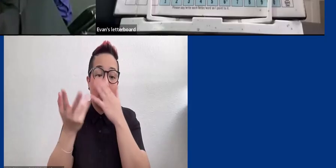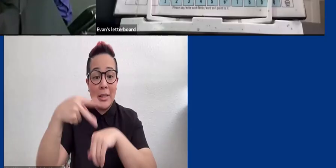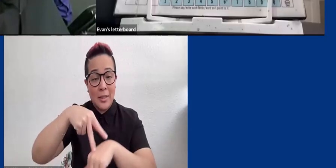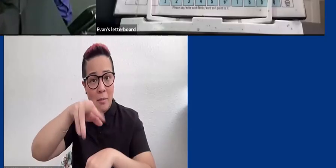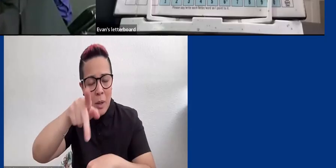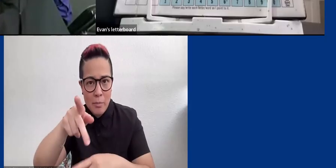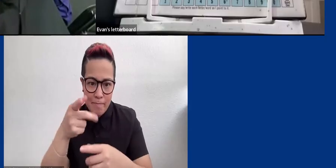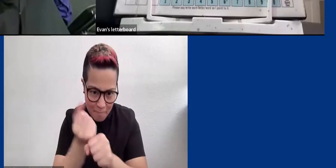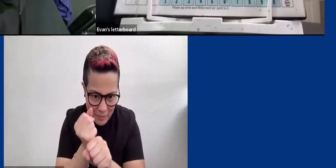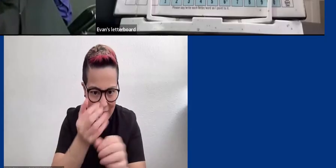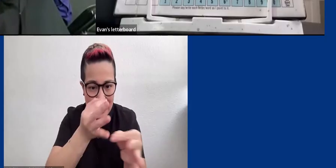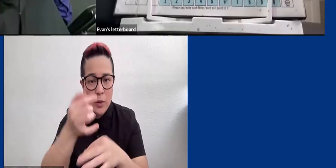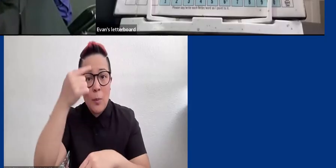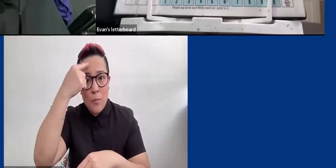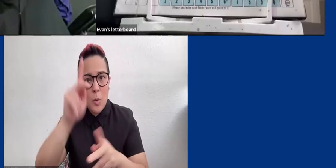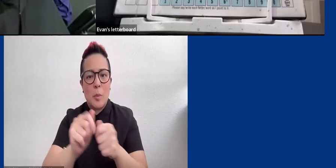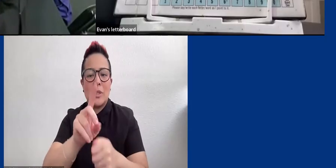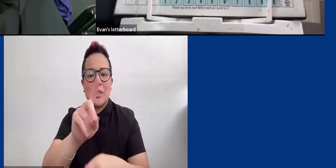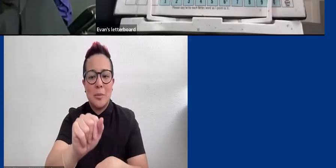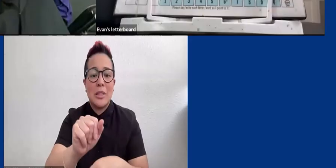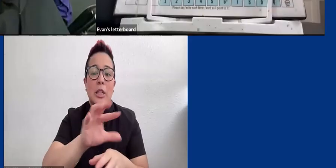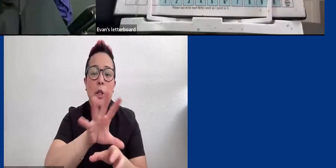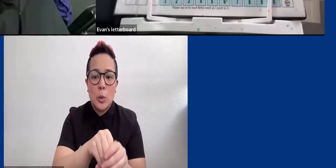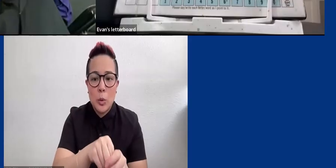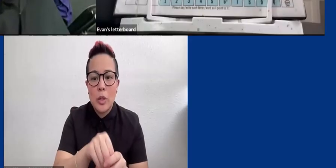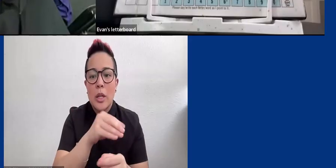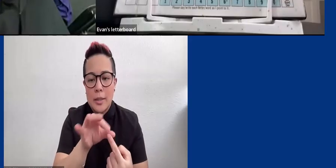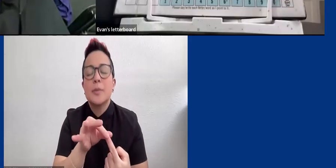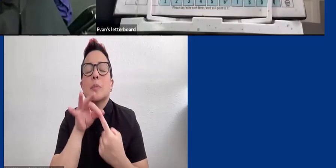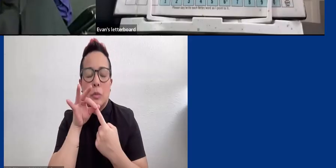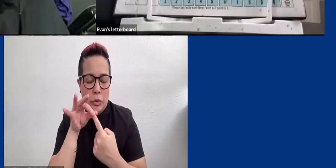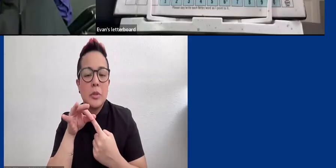including and especially in the realm of their sexuality.